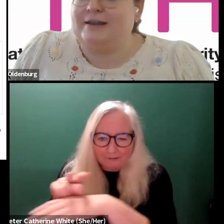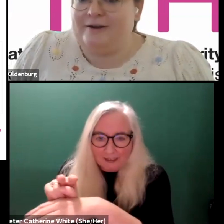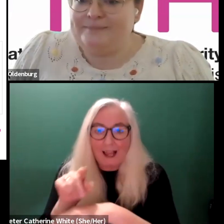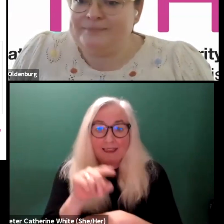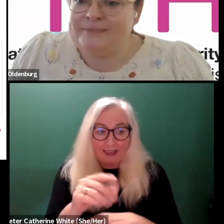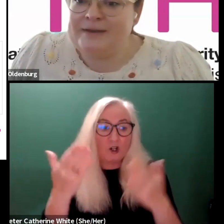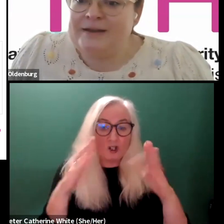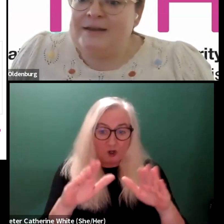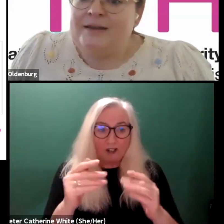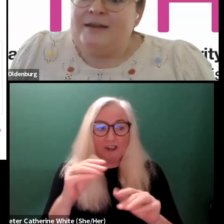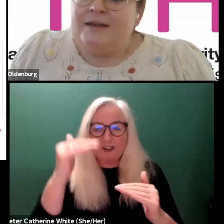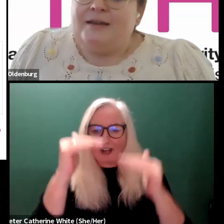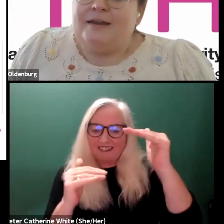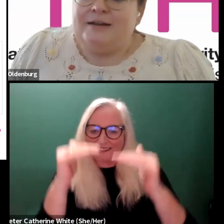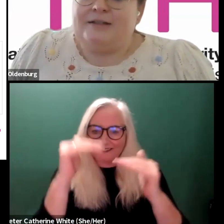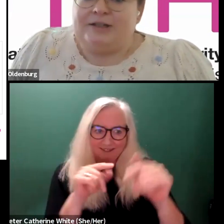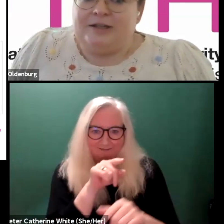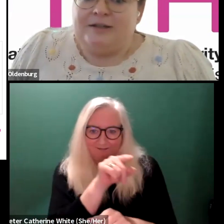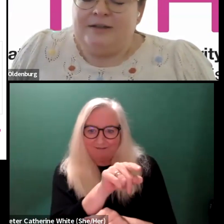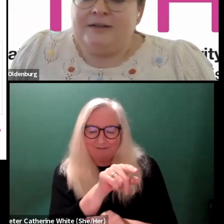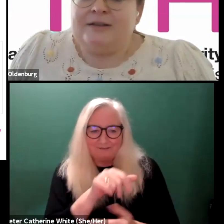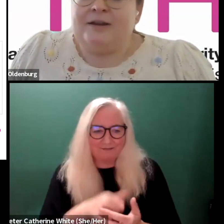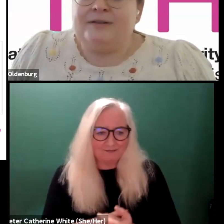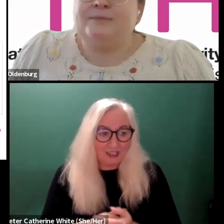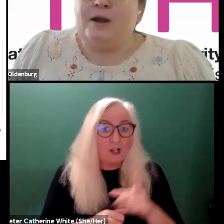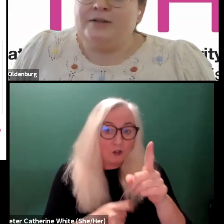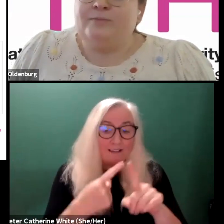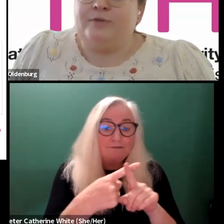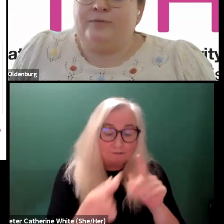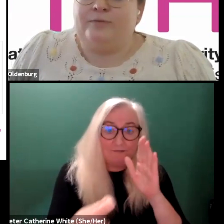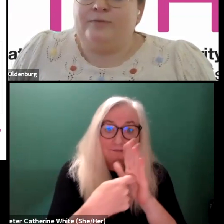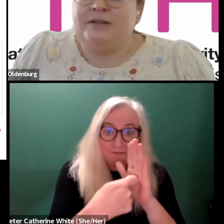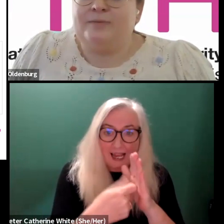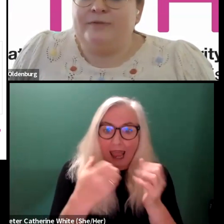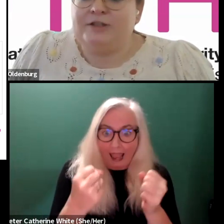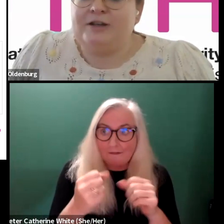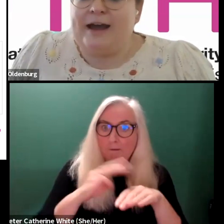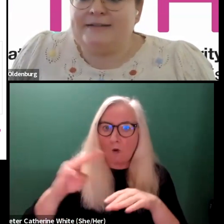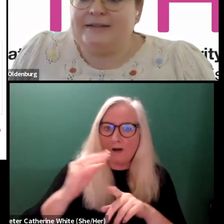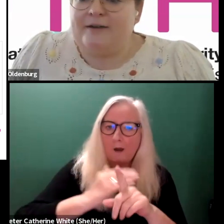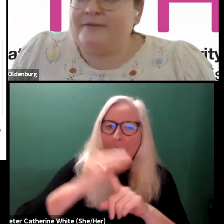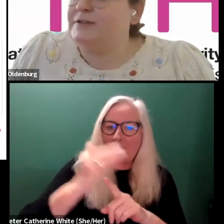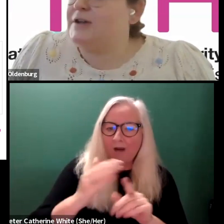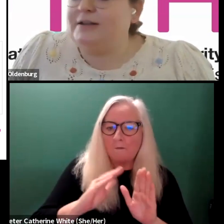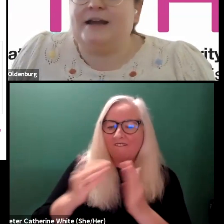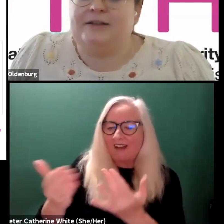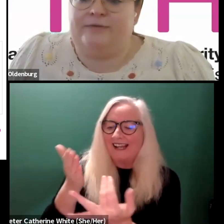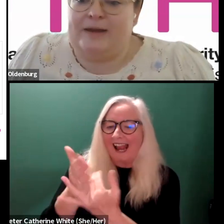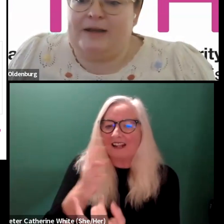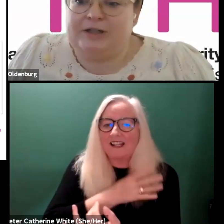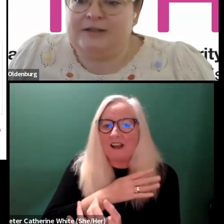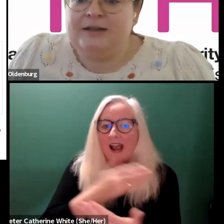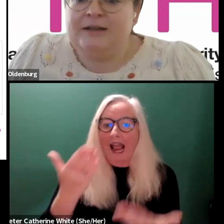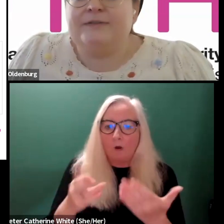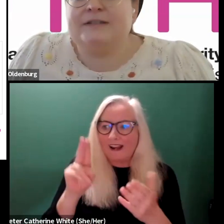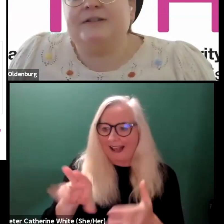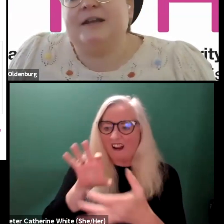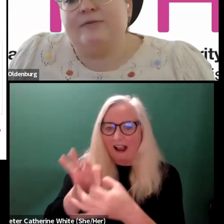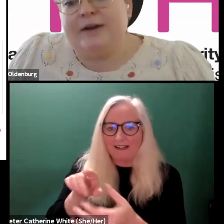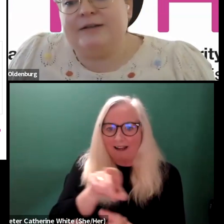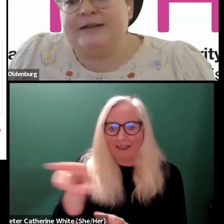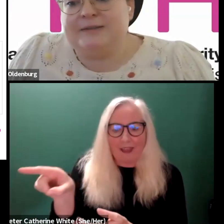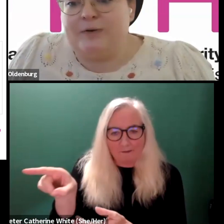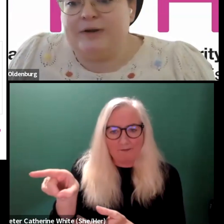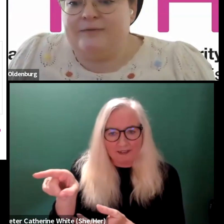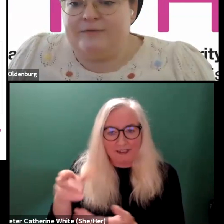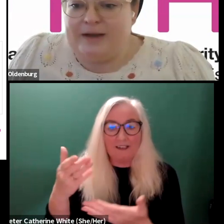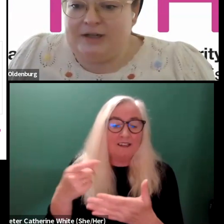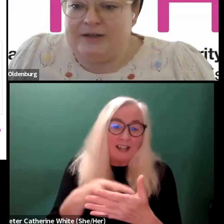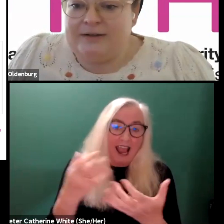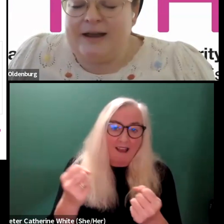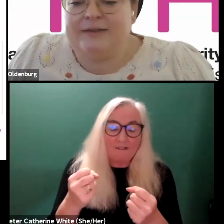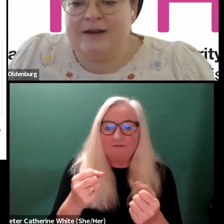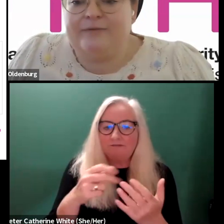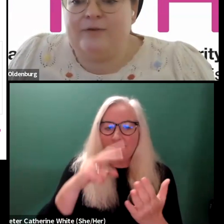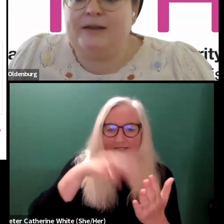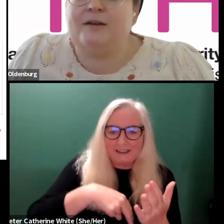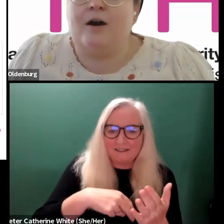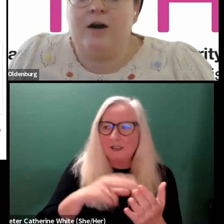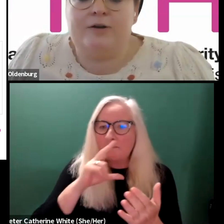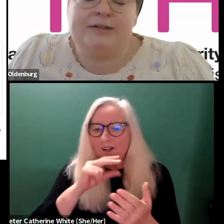In addition, there was marked improvement in the provision of access officers contact information. Facilitating written and spoken information and therefore meeting all criteria under the indicator.